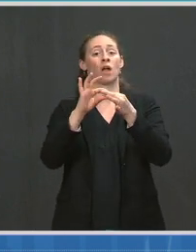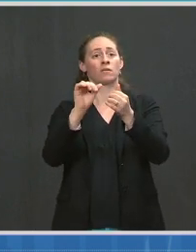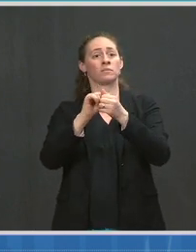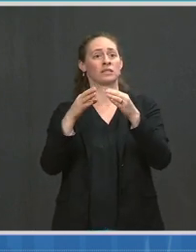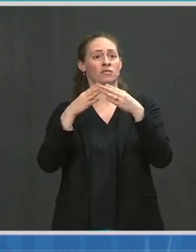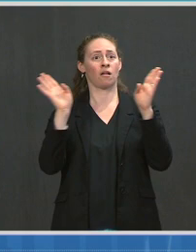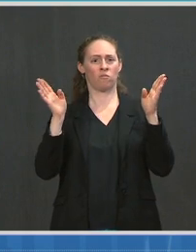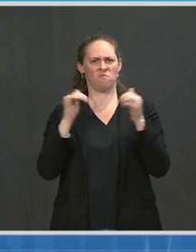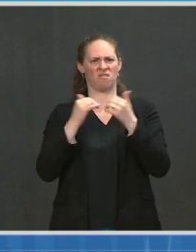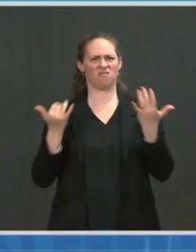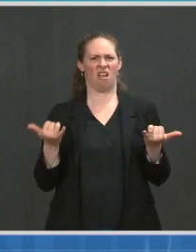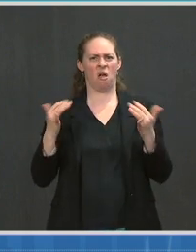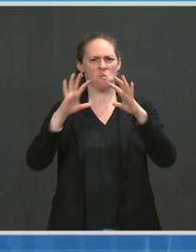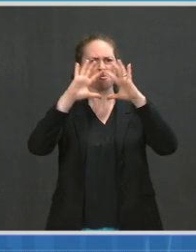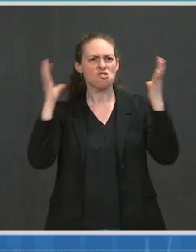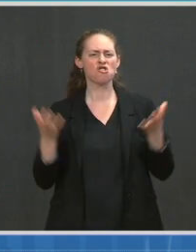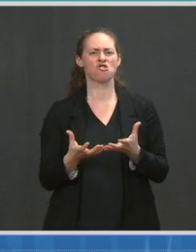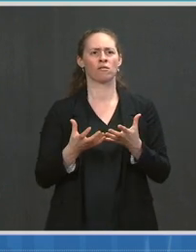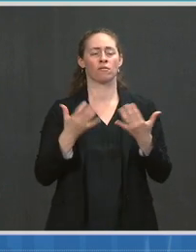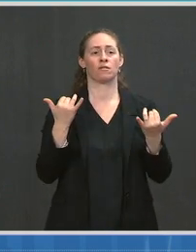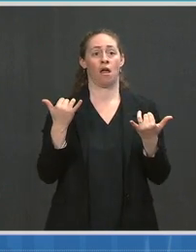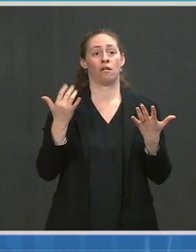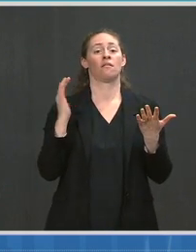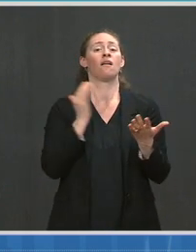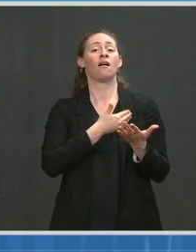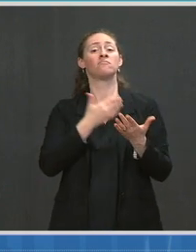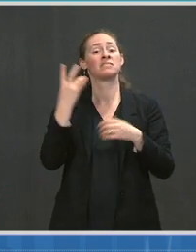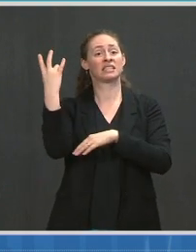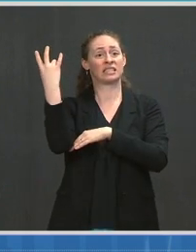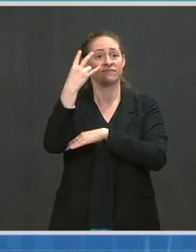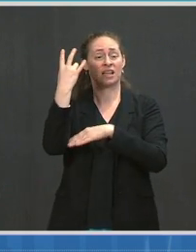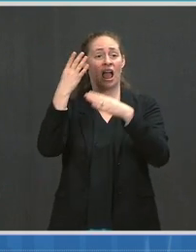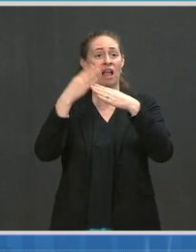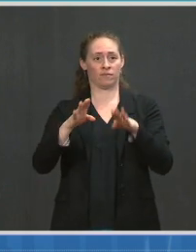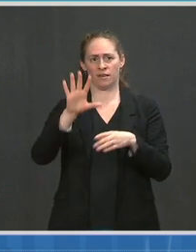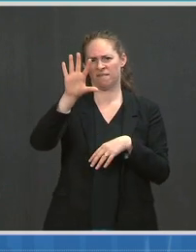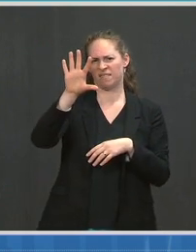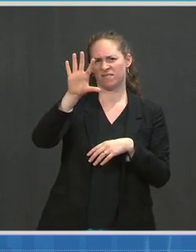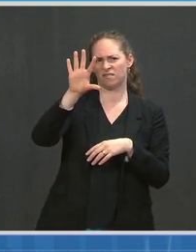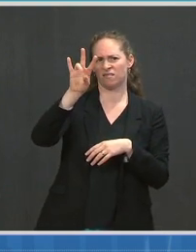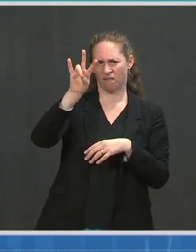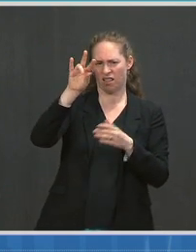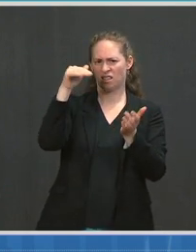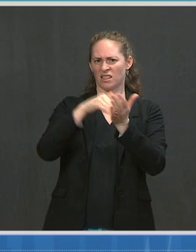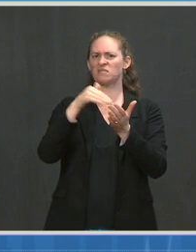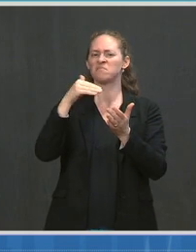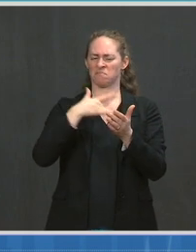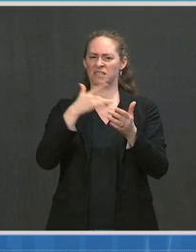is about 57,000 cases per day, which is an increase of 7 percent